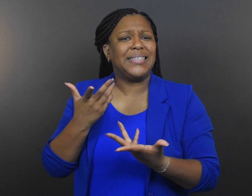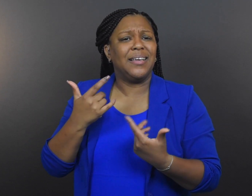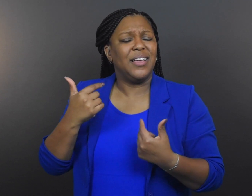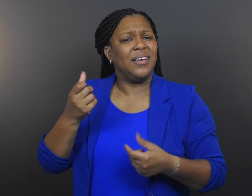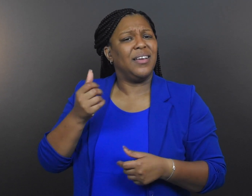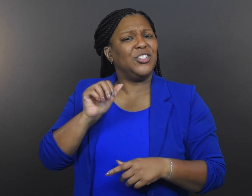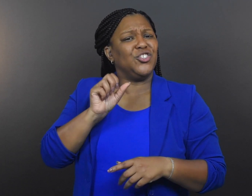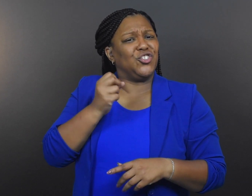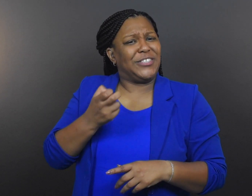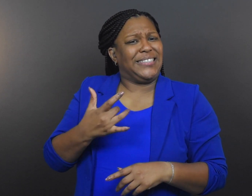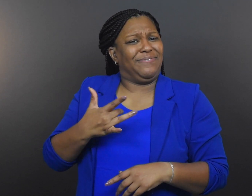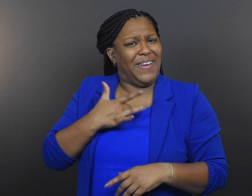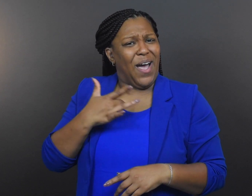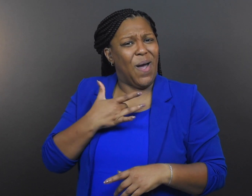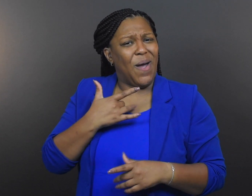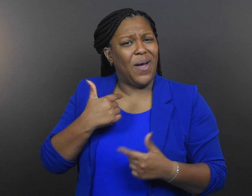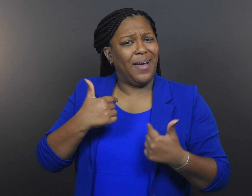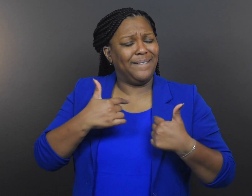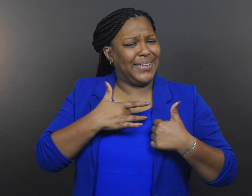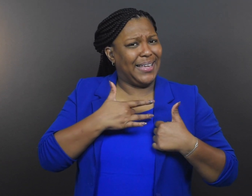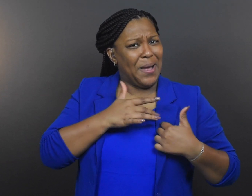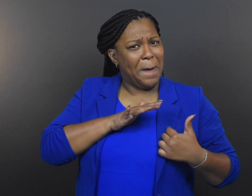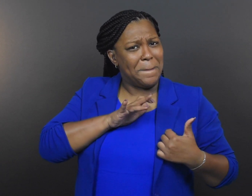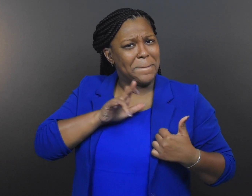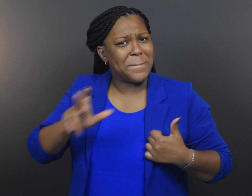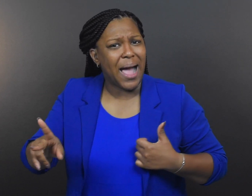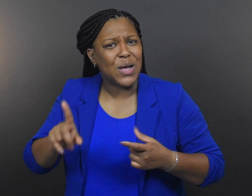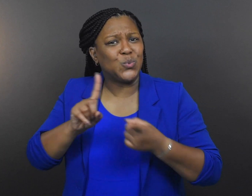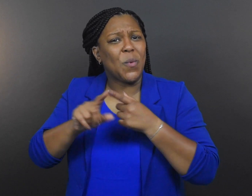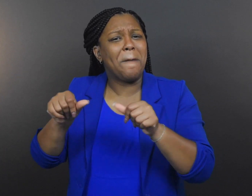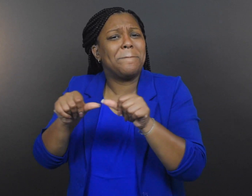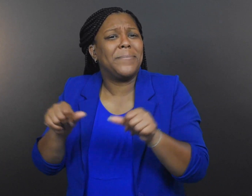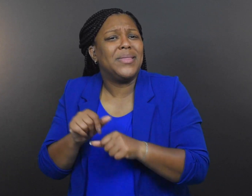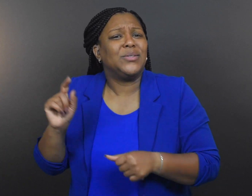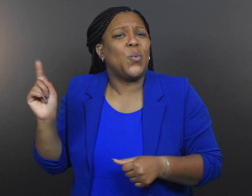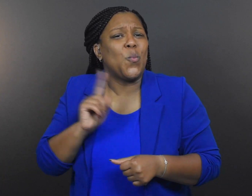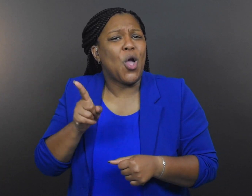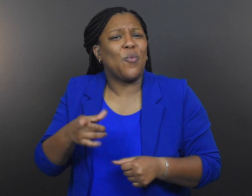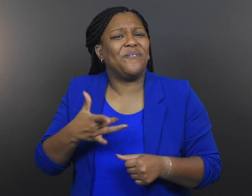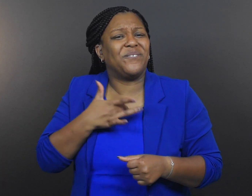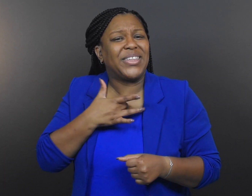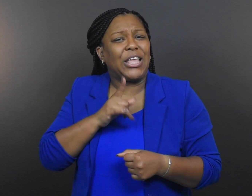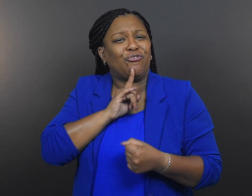a place where you can really do science and it has an immediate application,”